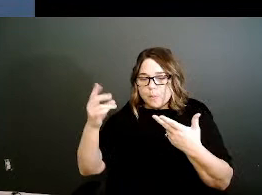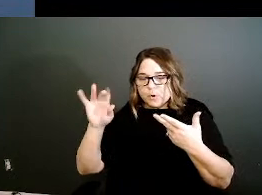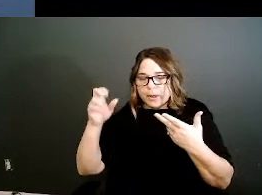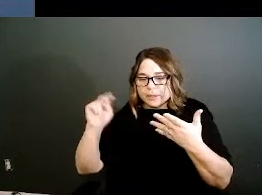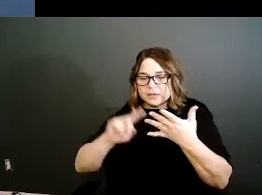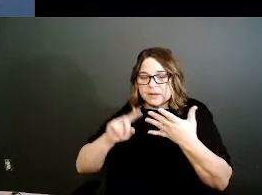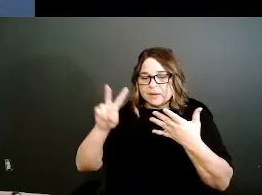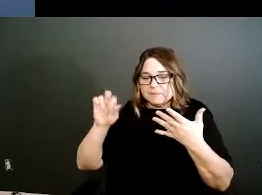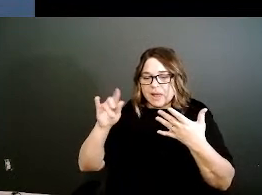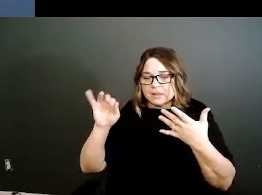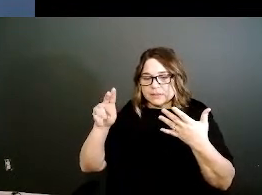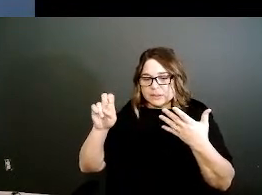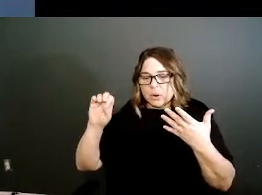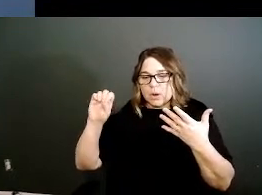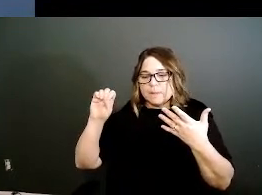CARINA IS HERE, SPEAKER 85.